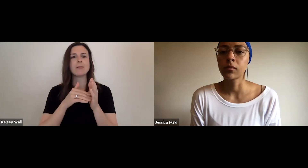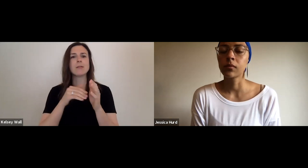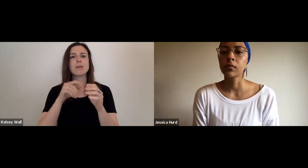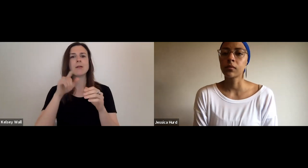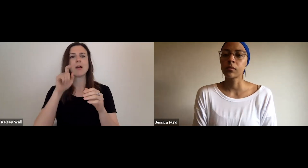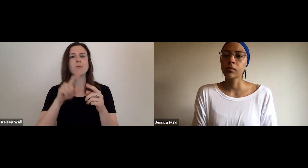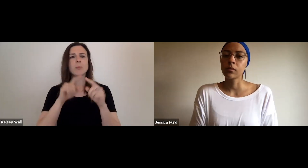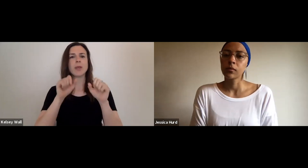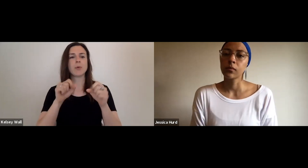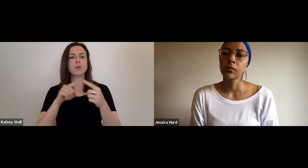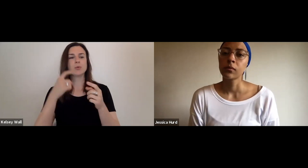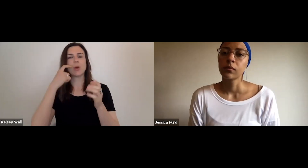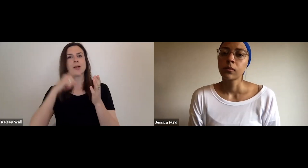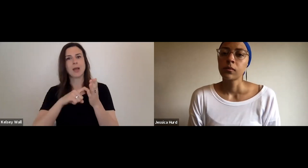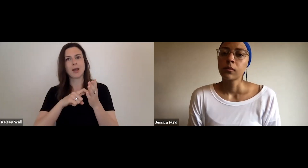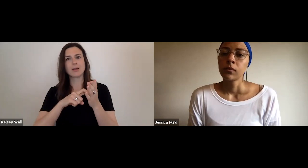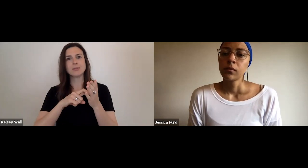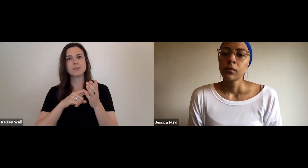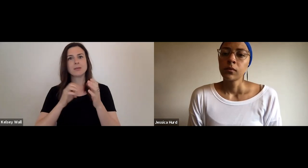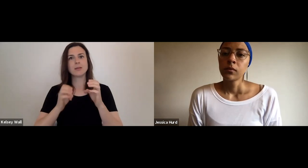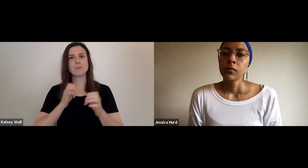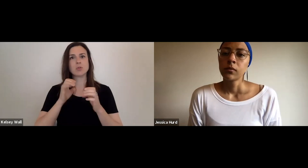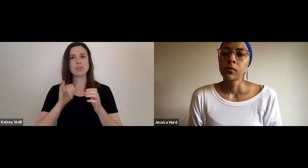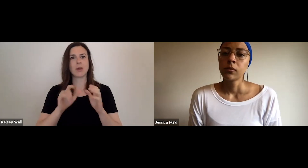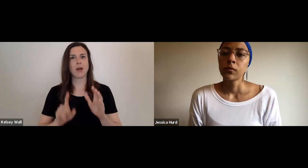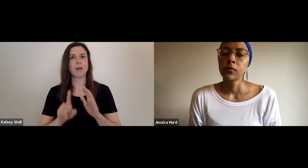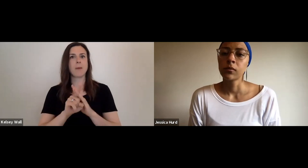managing our emotions, that we have to recognize and notice